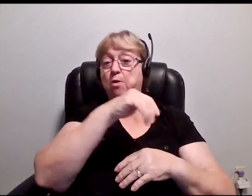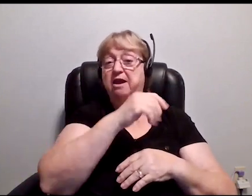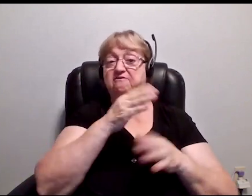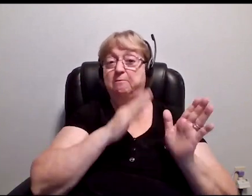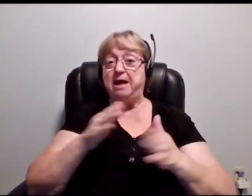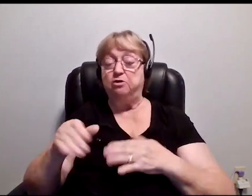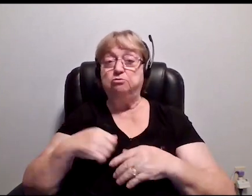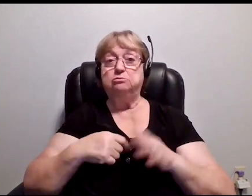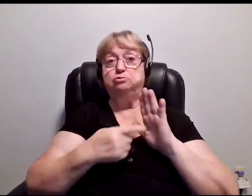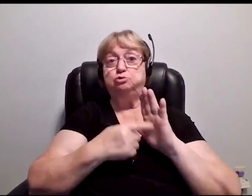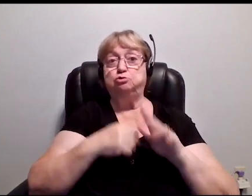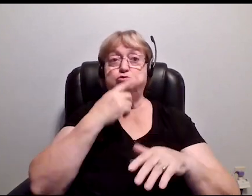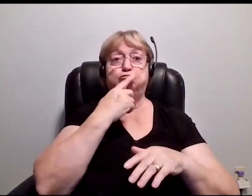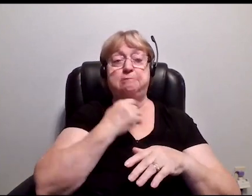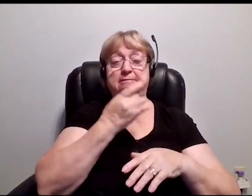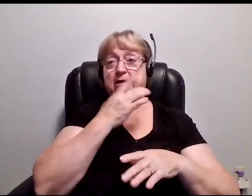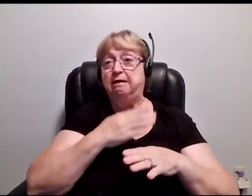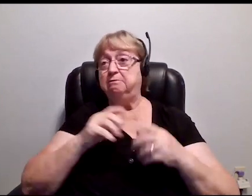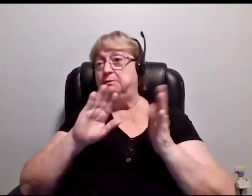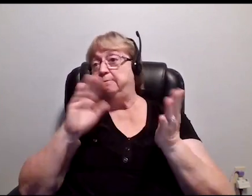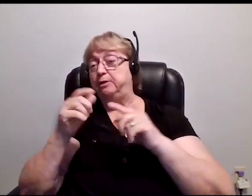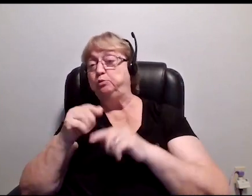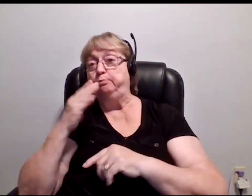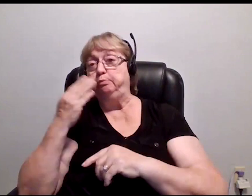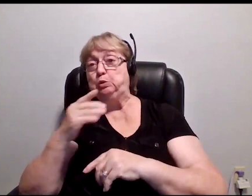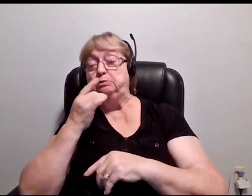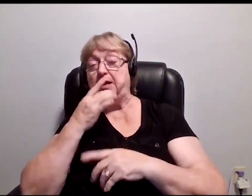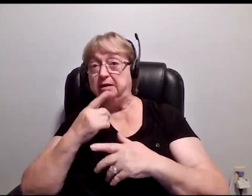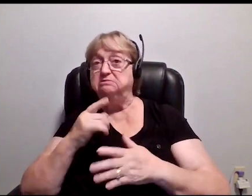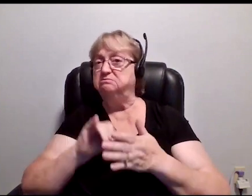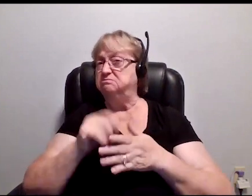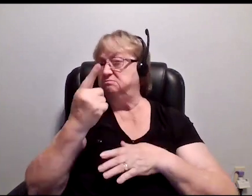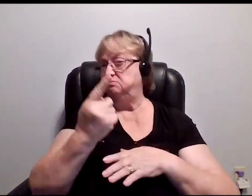versus blue light, for example. That would be one tactile representation we could use.